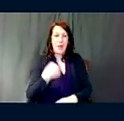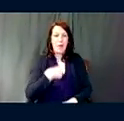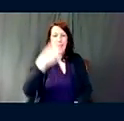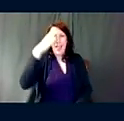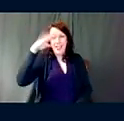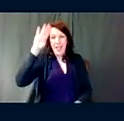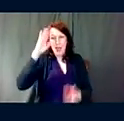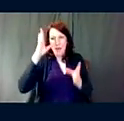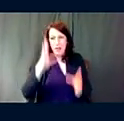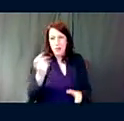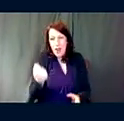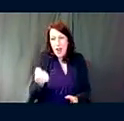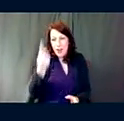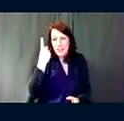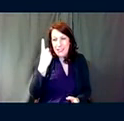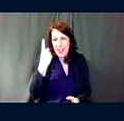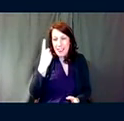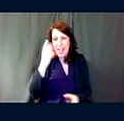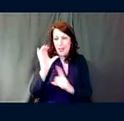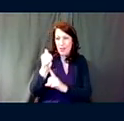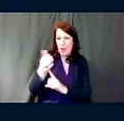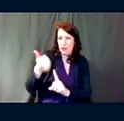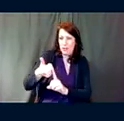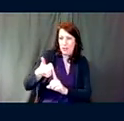WE ANTHROPOLOGISTS UNDERSTAND CULTURE AS SORT OF OUR CALLING CARD.